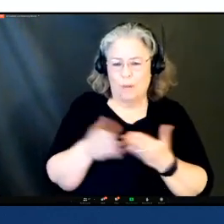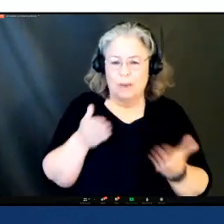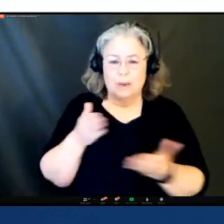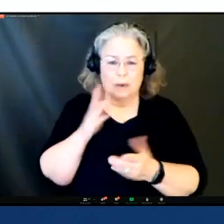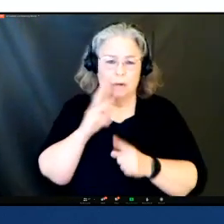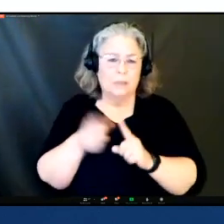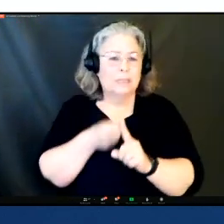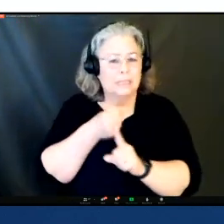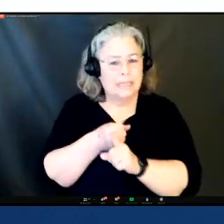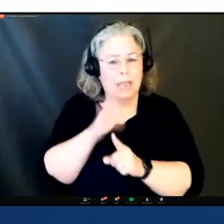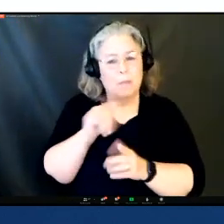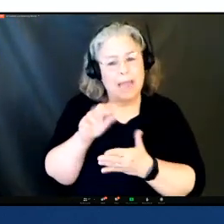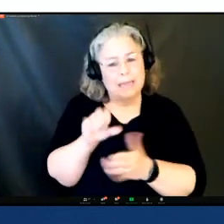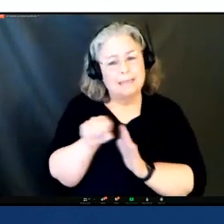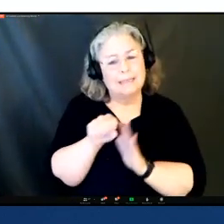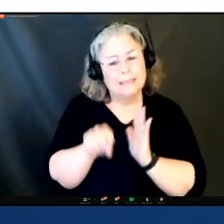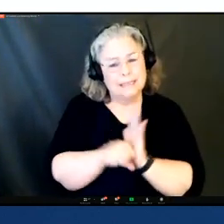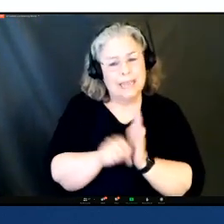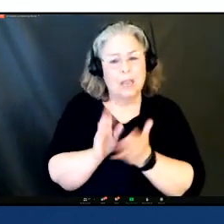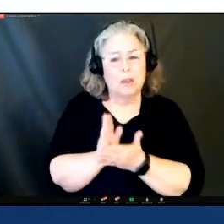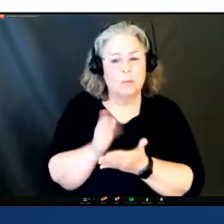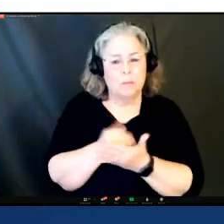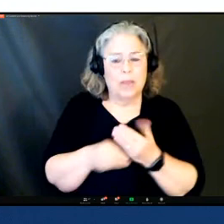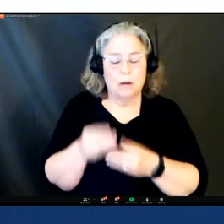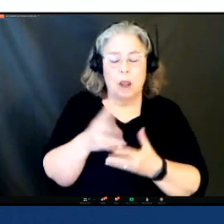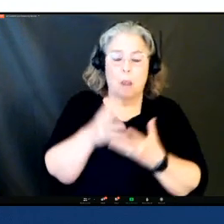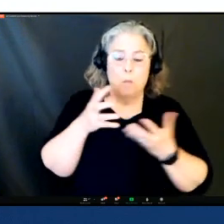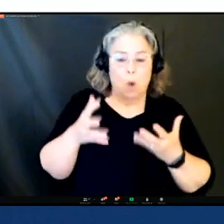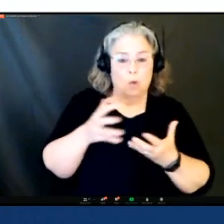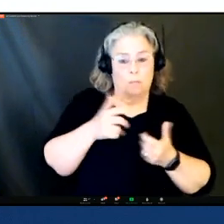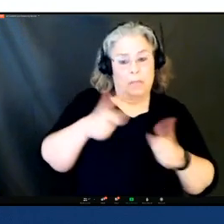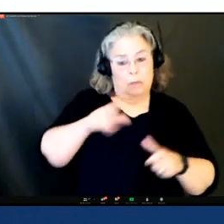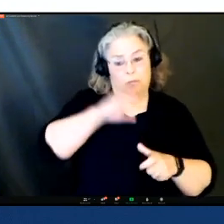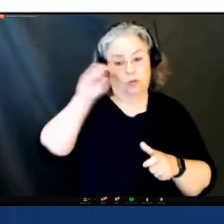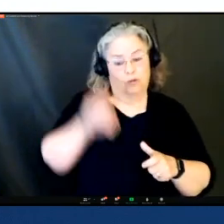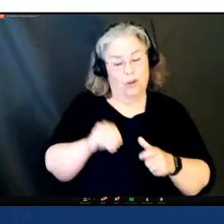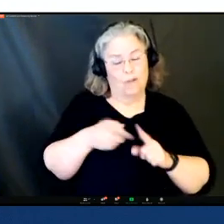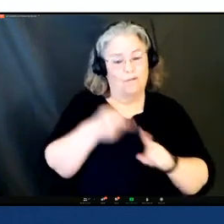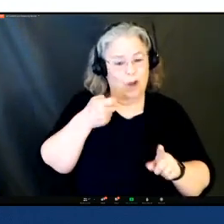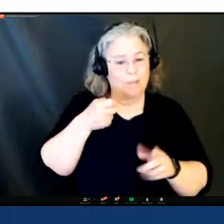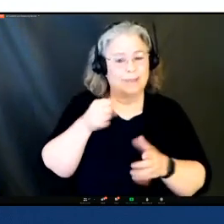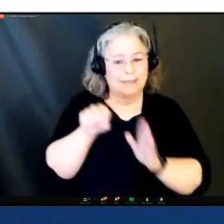since we get so much of our revenue from the state. We often don't know exactly what the state budget